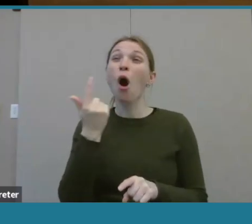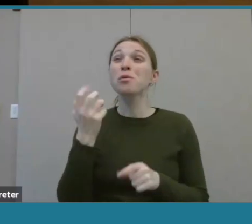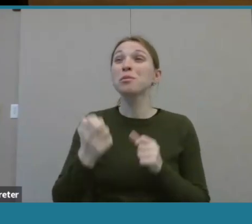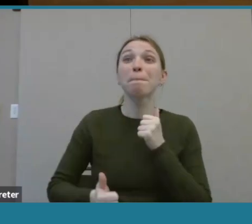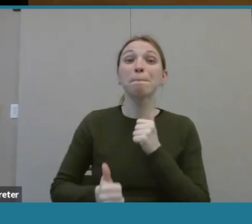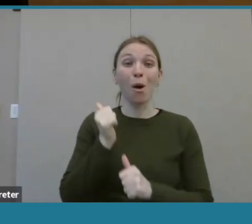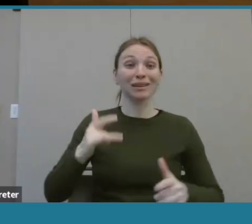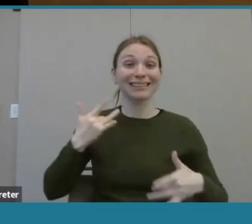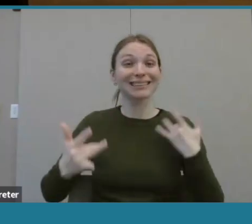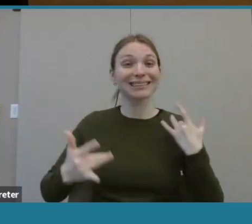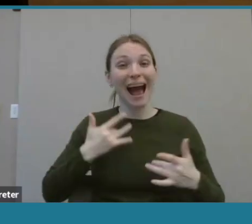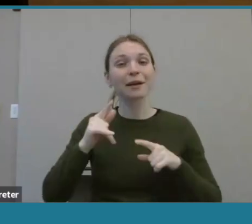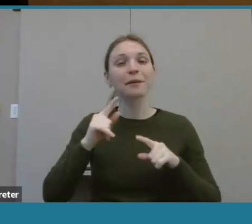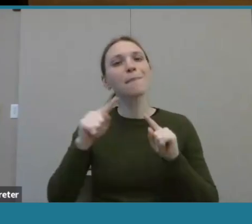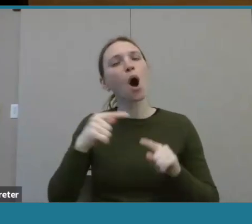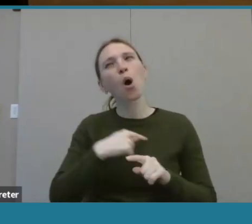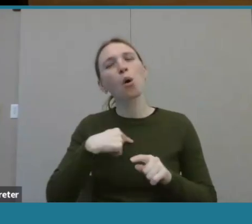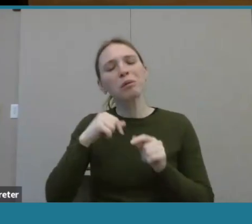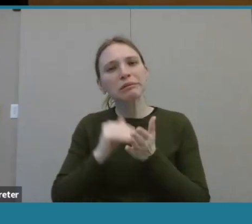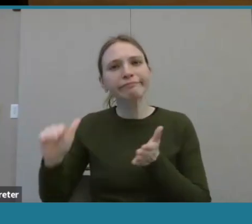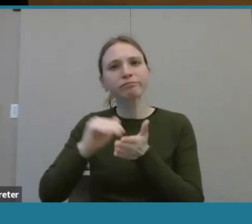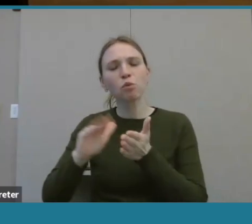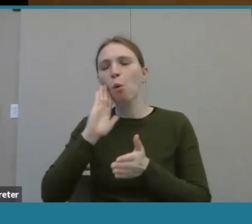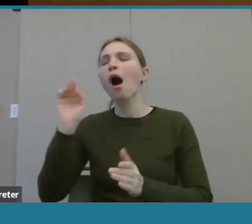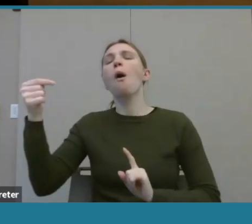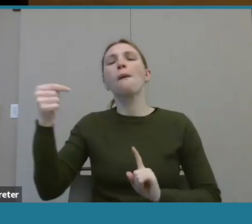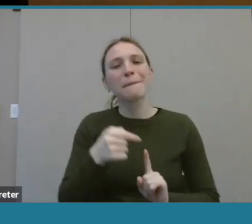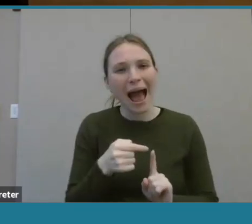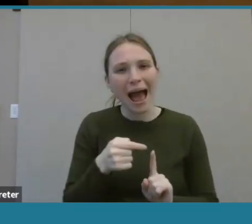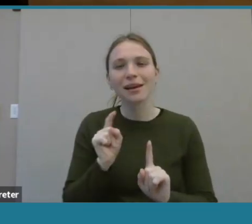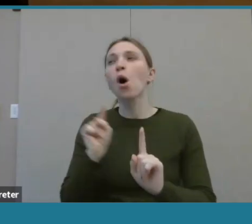and how even one of our external partners talking about and teaching how food became so relatable.